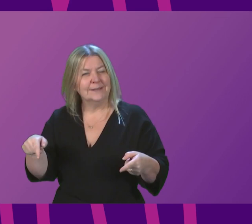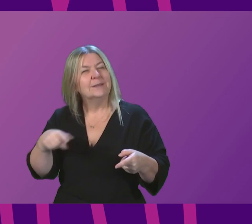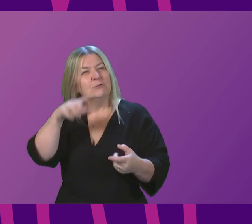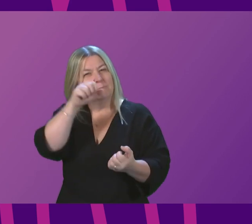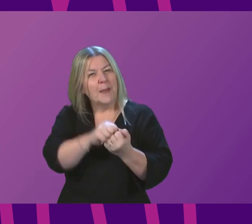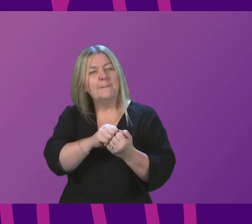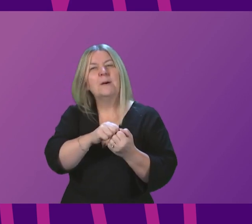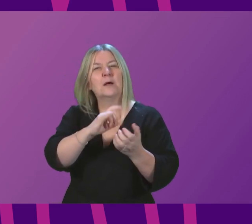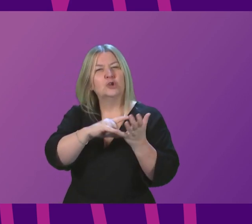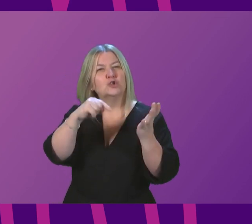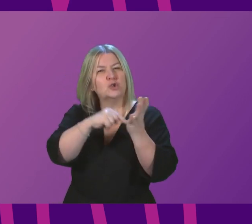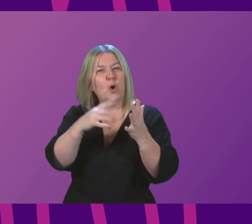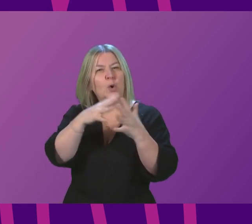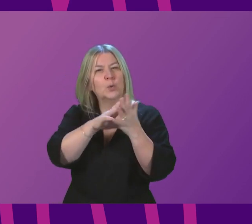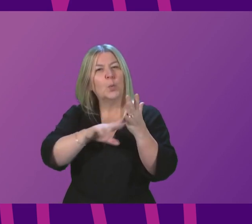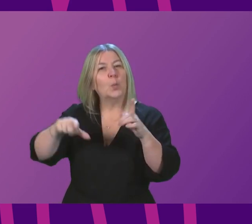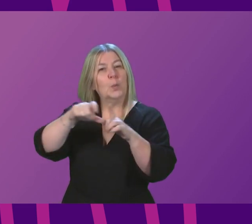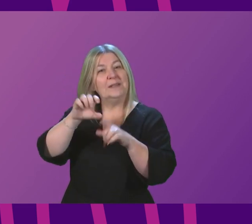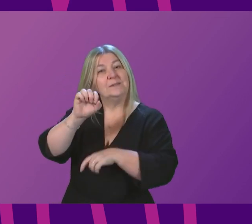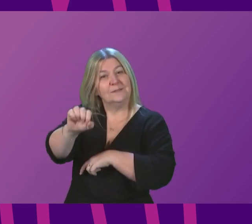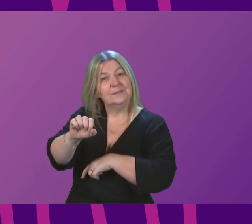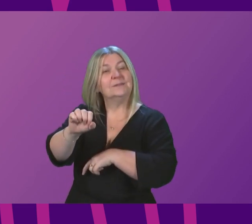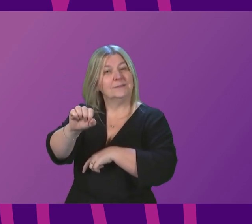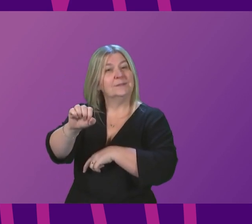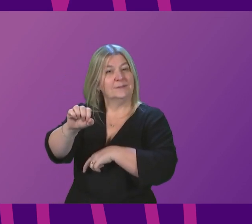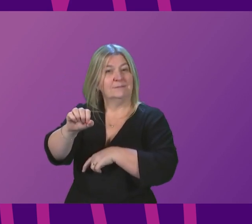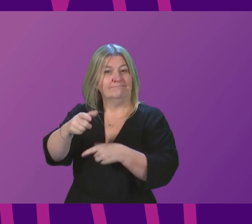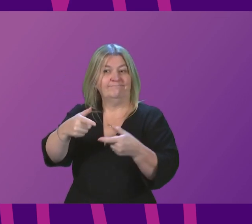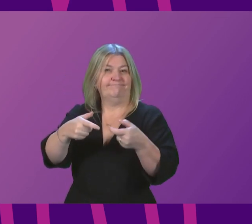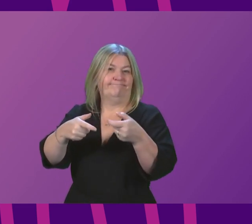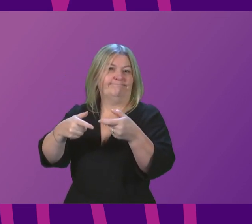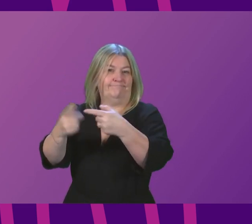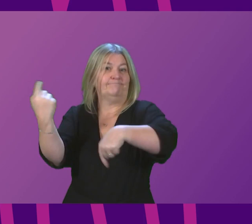leasing round, which is about ensuring that we maximise our offshore wind potential.